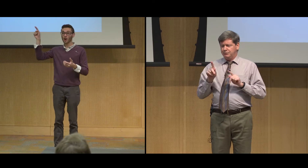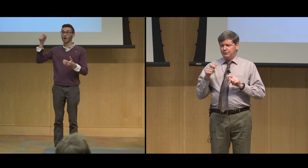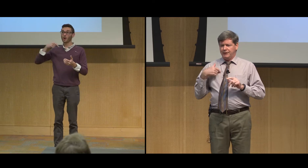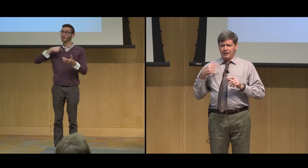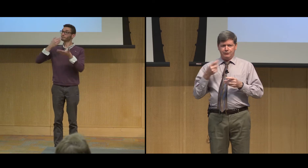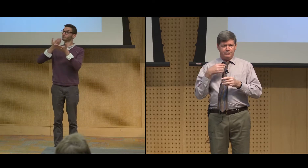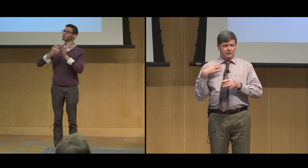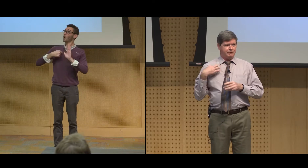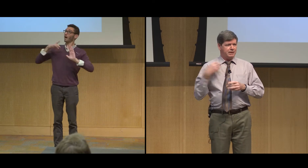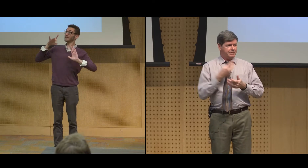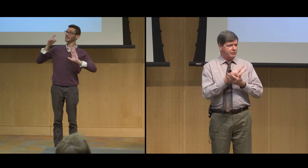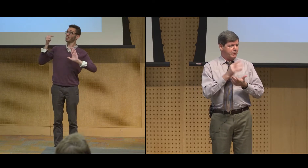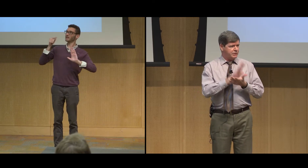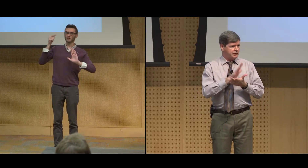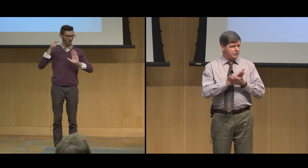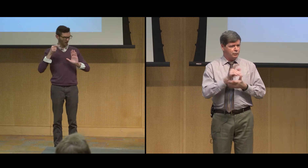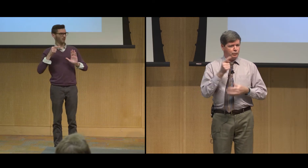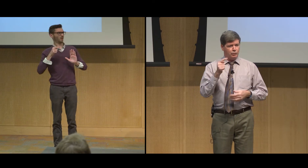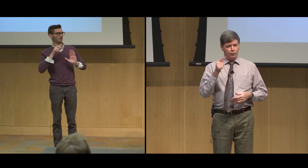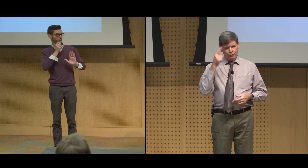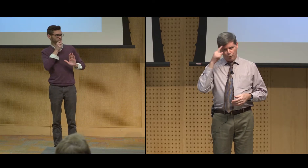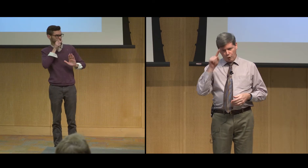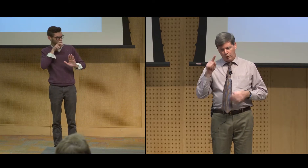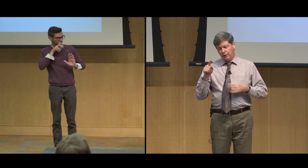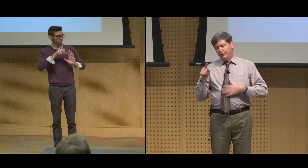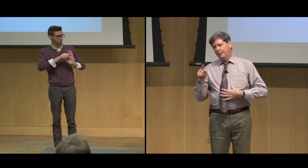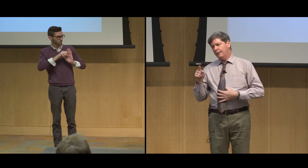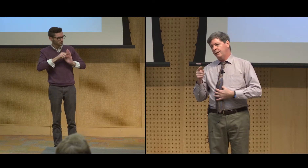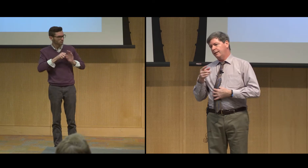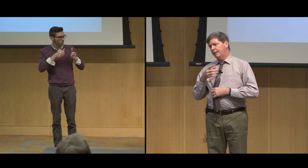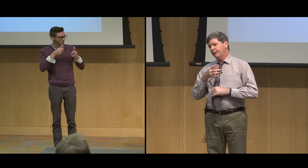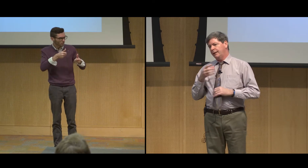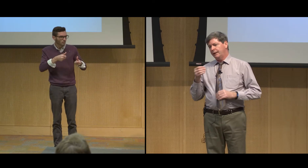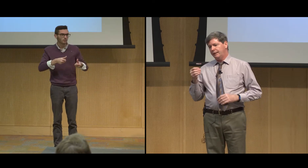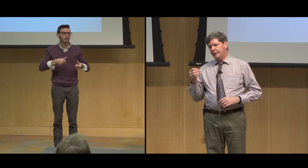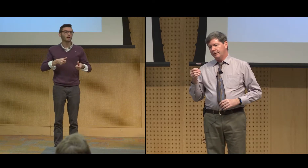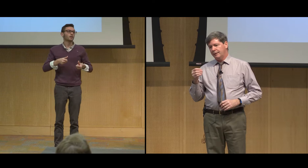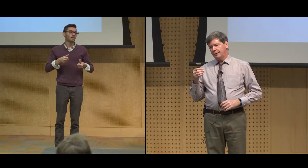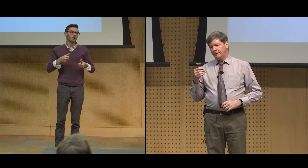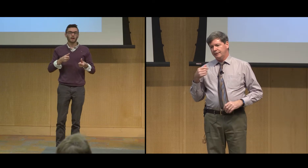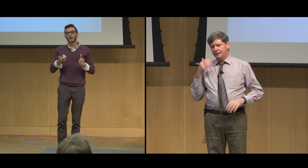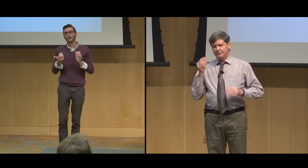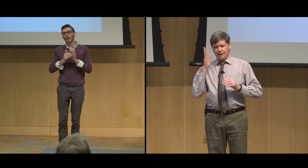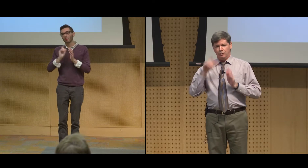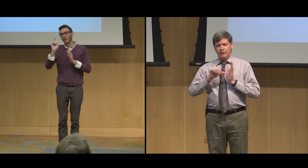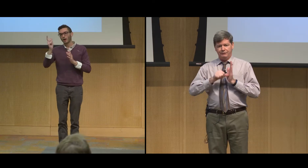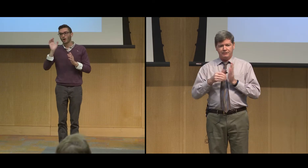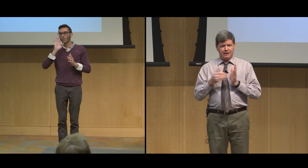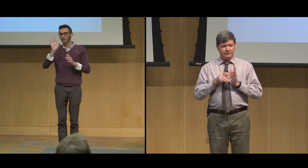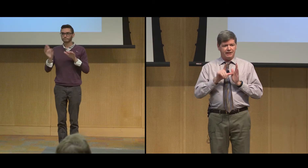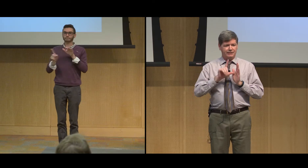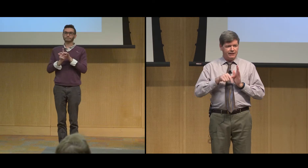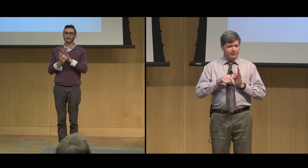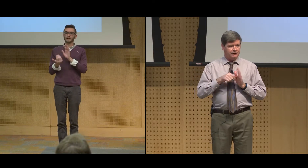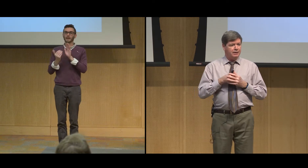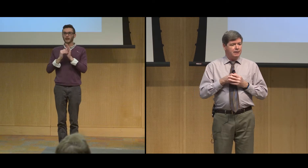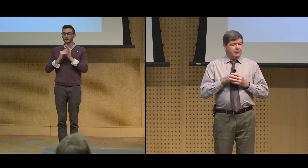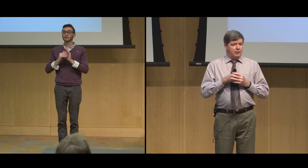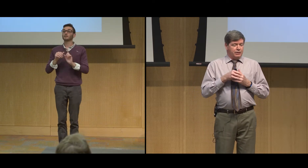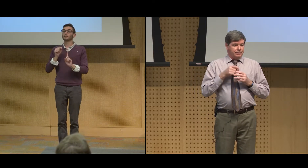that I was applying to graduate school for. Uh, and, uh, and as I will emphasize again later,